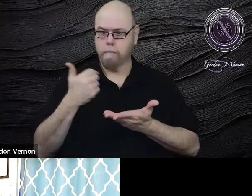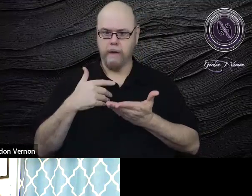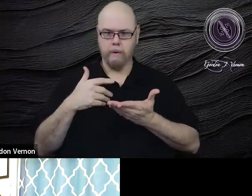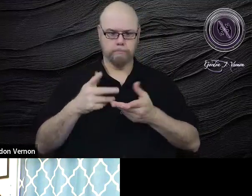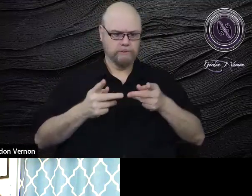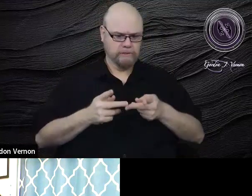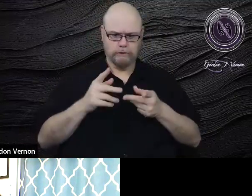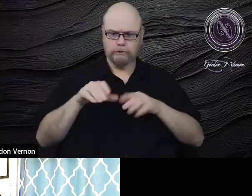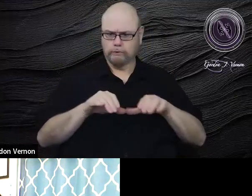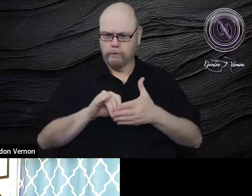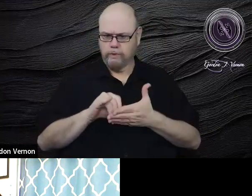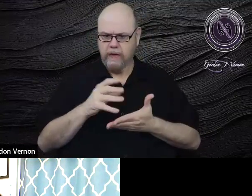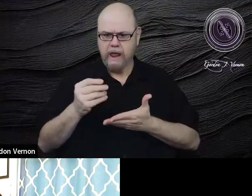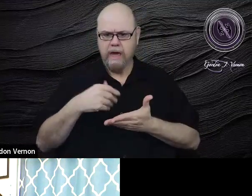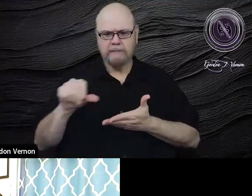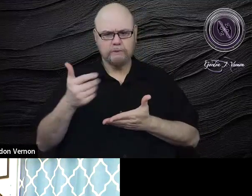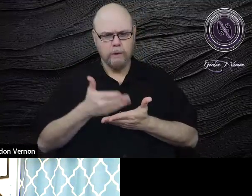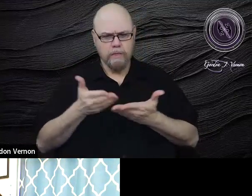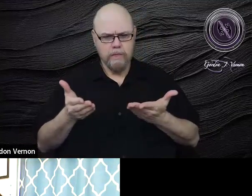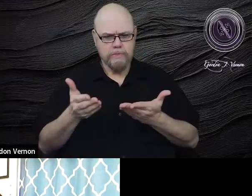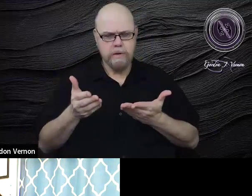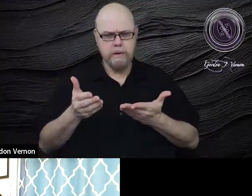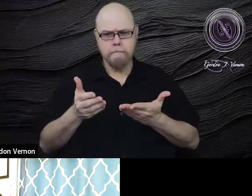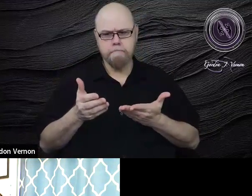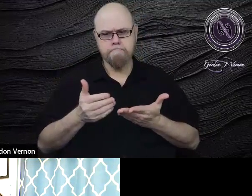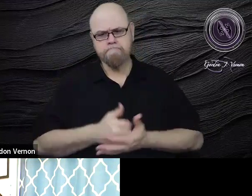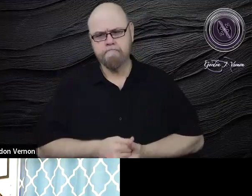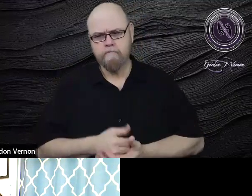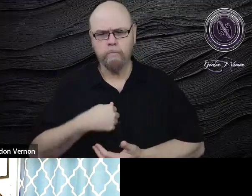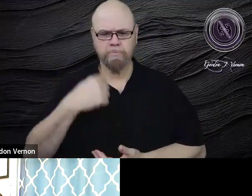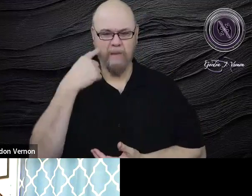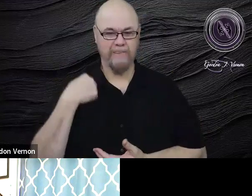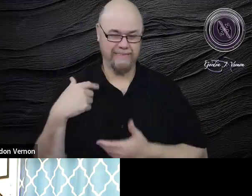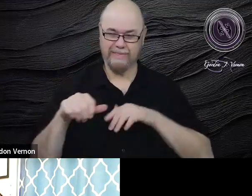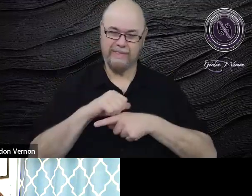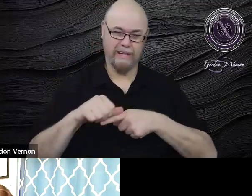of the talk, which I think is pretty related to what you were talking about at the end is from Max Scholz